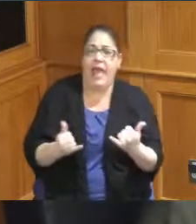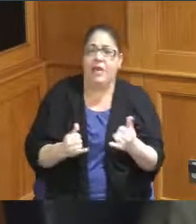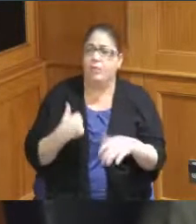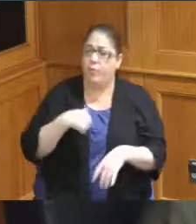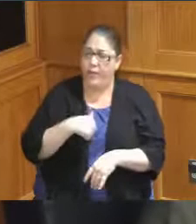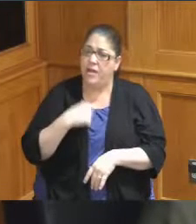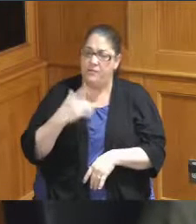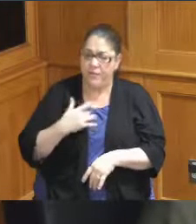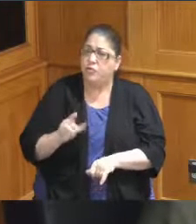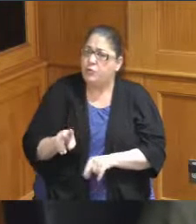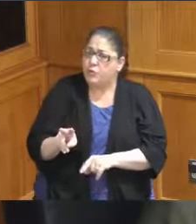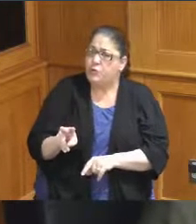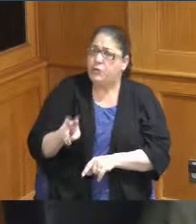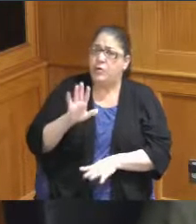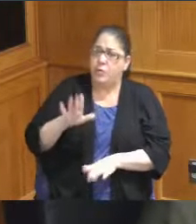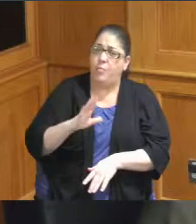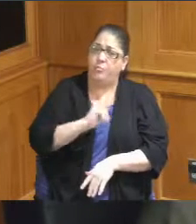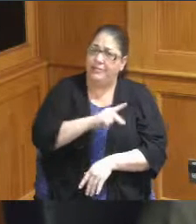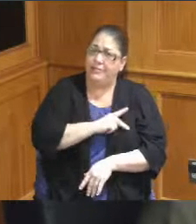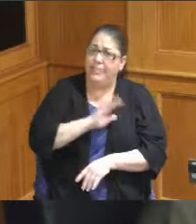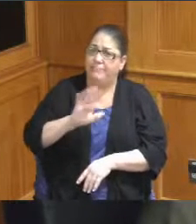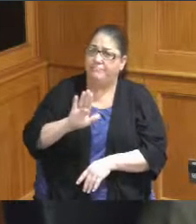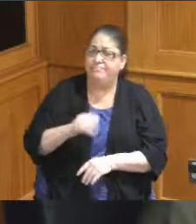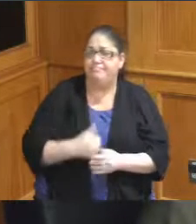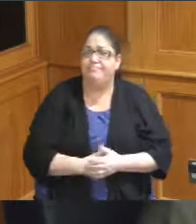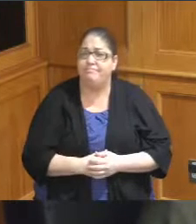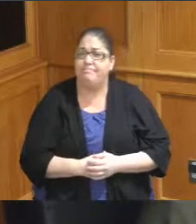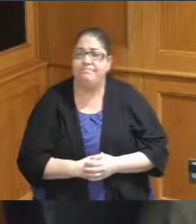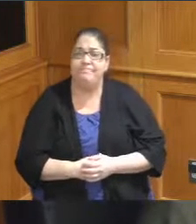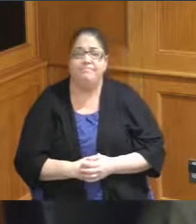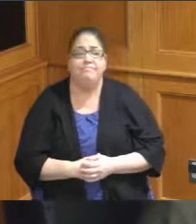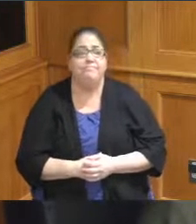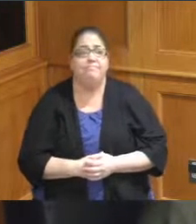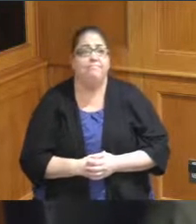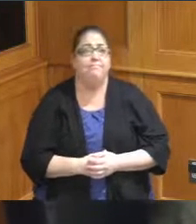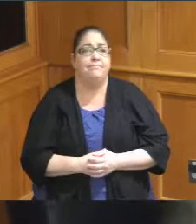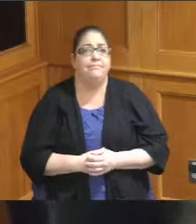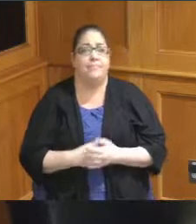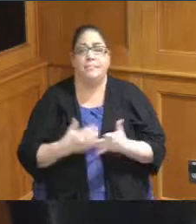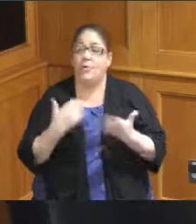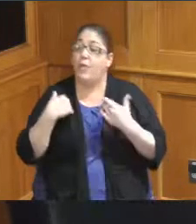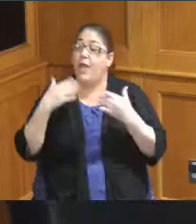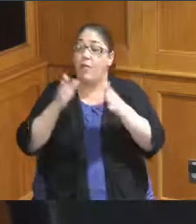wanted to highlight that as well in terms of your your leadership I'll open it up to Vice President